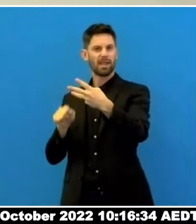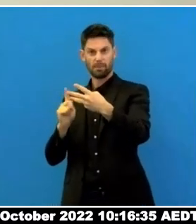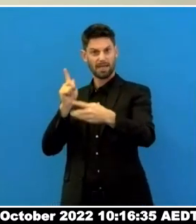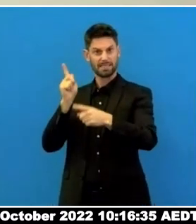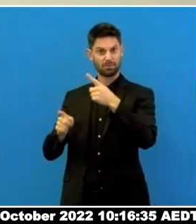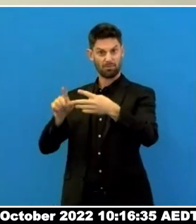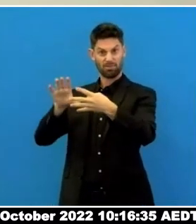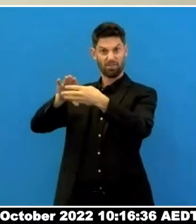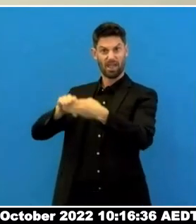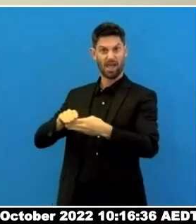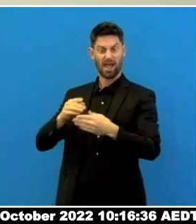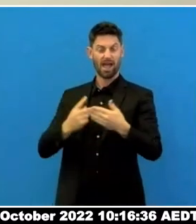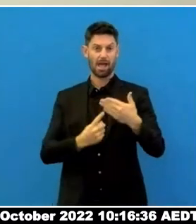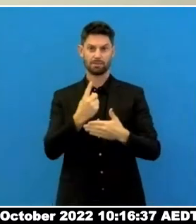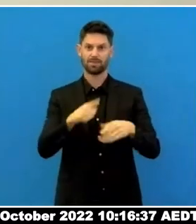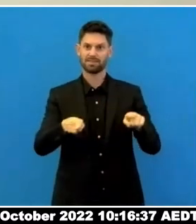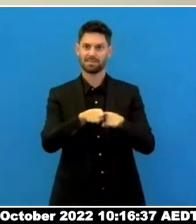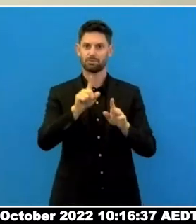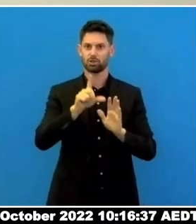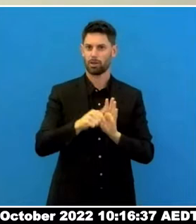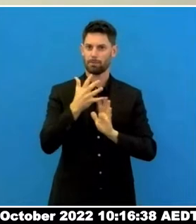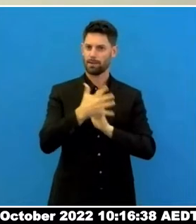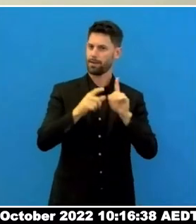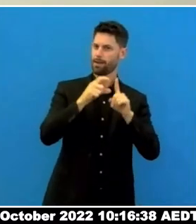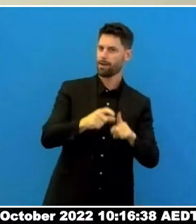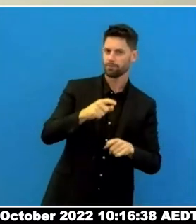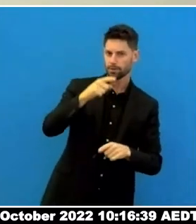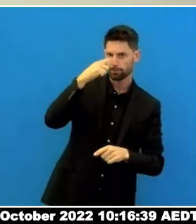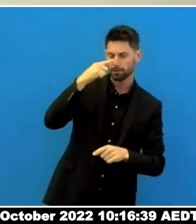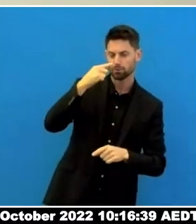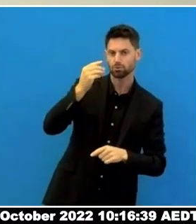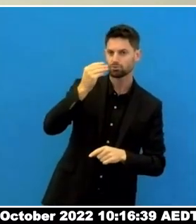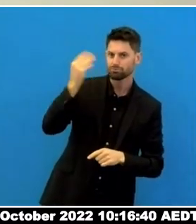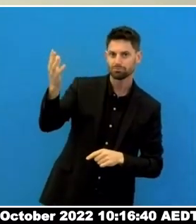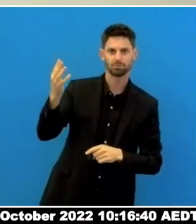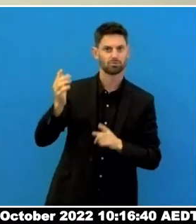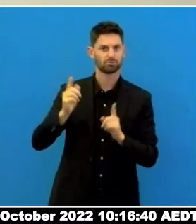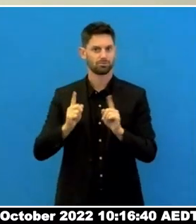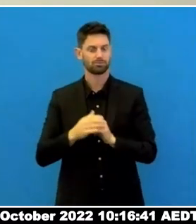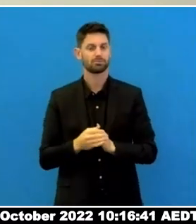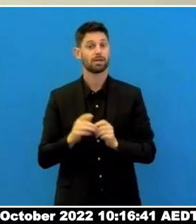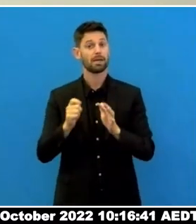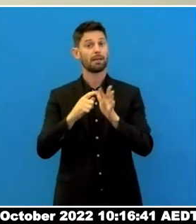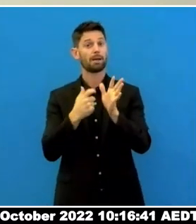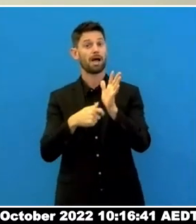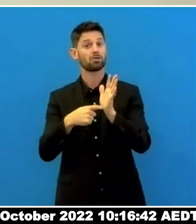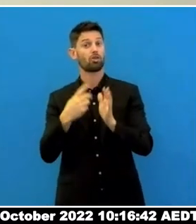and responsibilities under discrimination laws. Part 3 of the discrimination Disability Discrimination Act